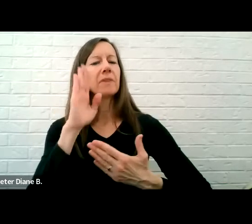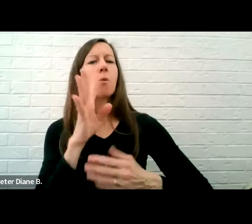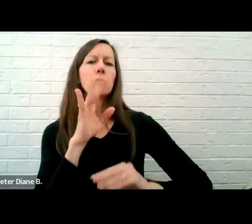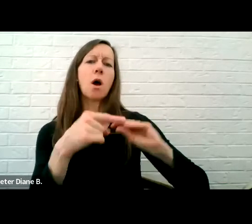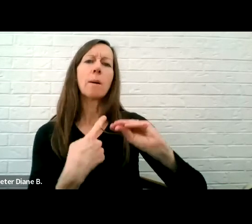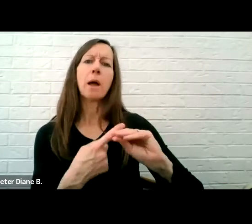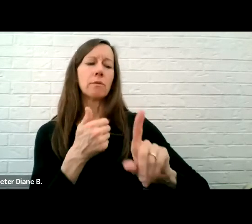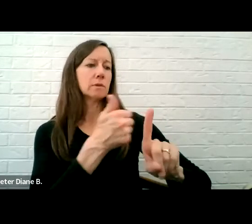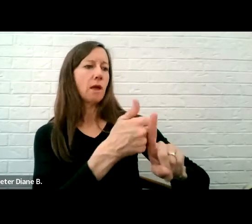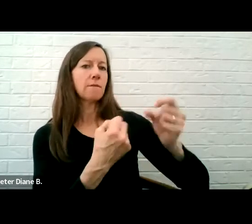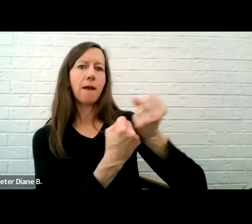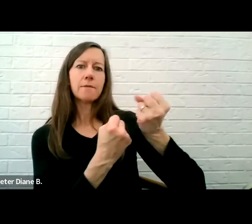And next slide. Please.